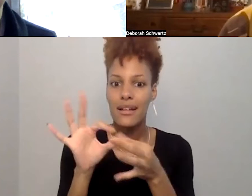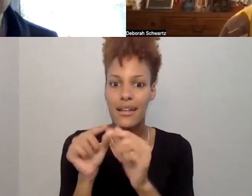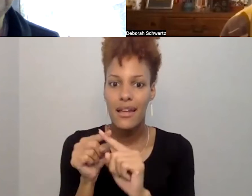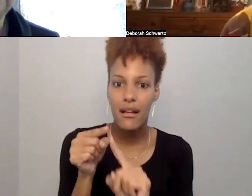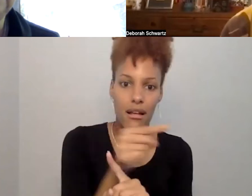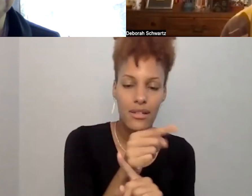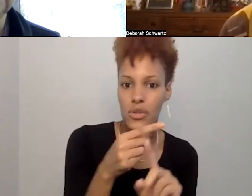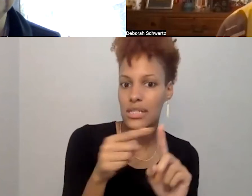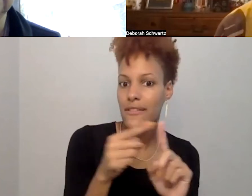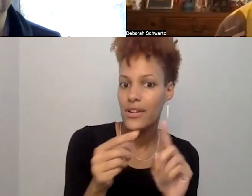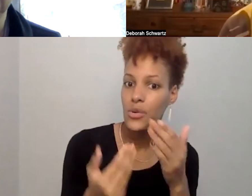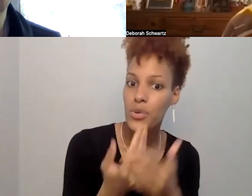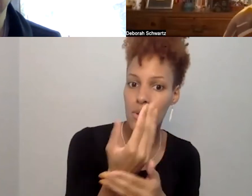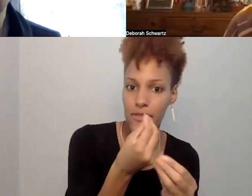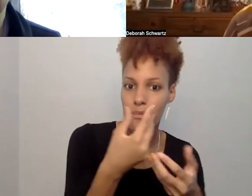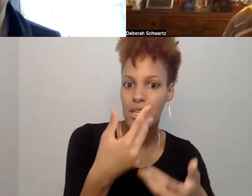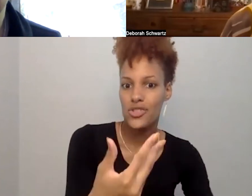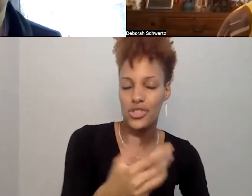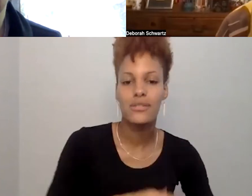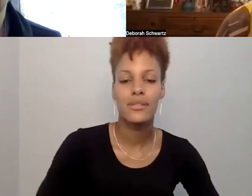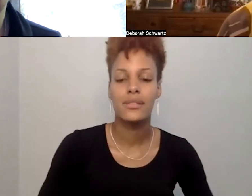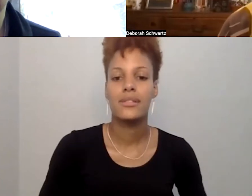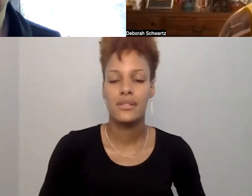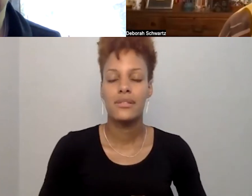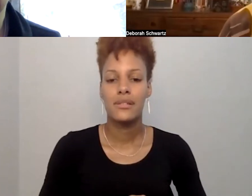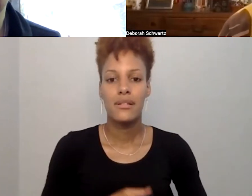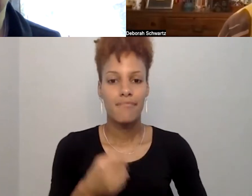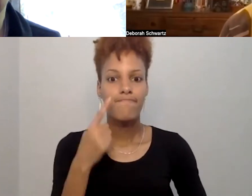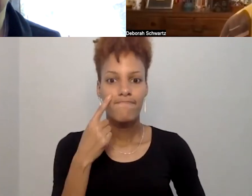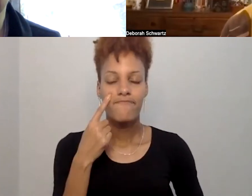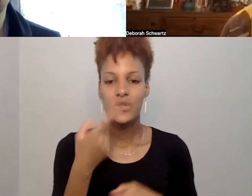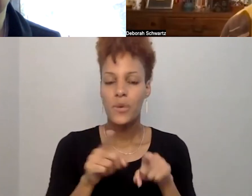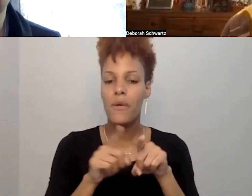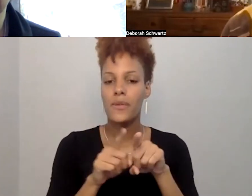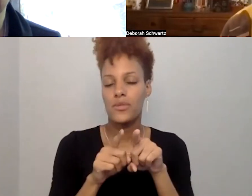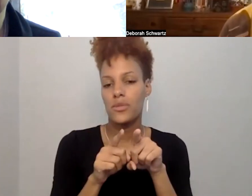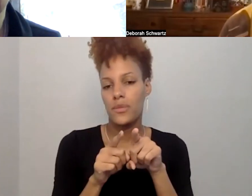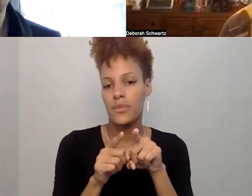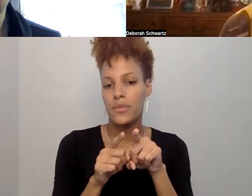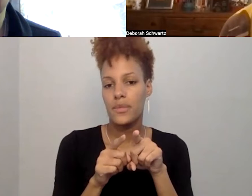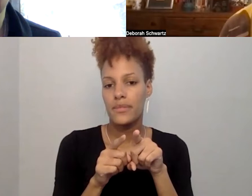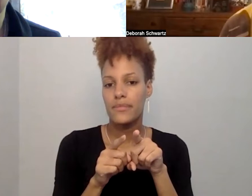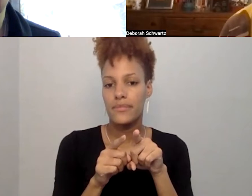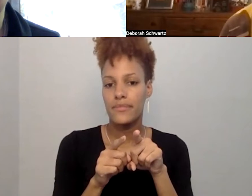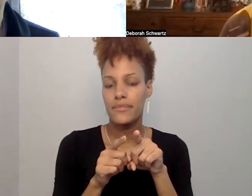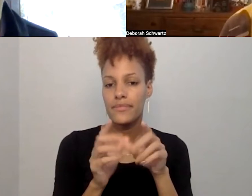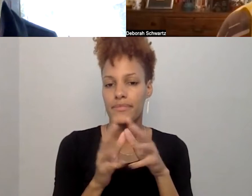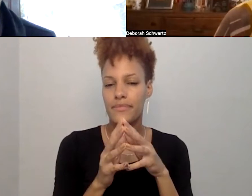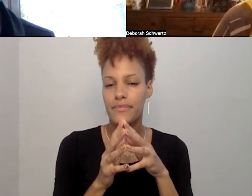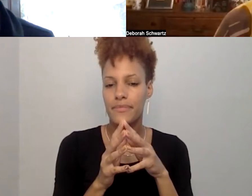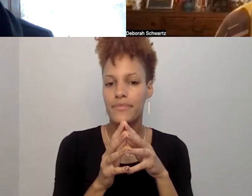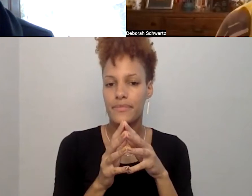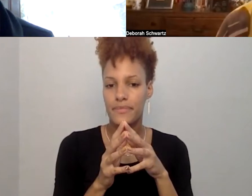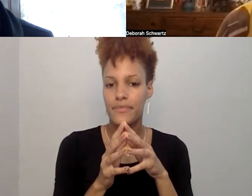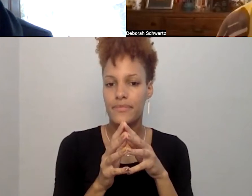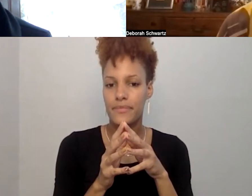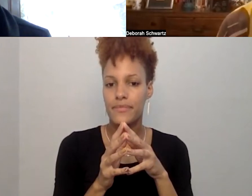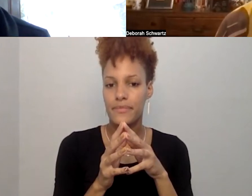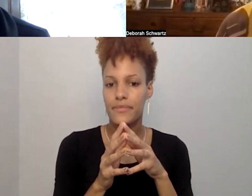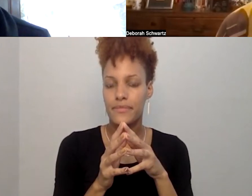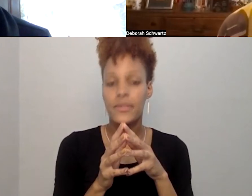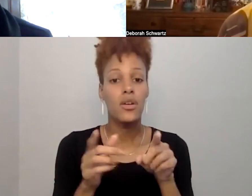of information, but I think it is also the case that it- once somebody giving an oral